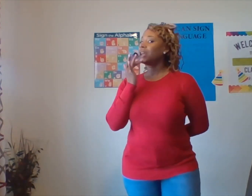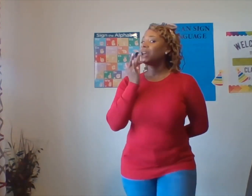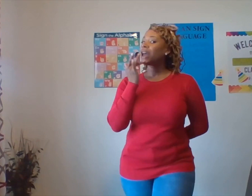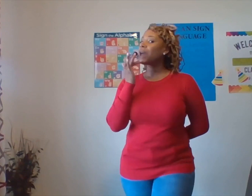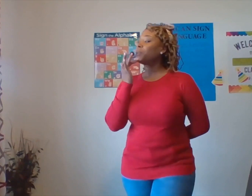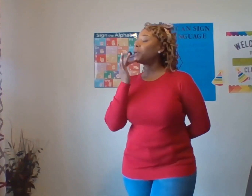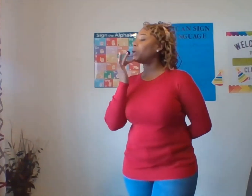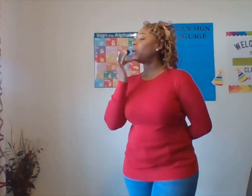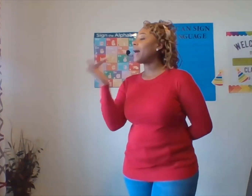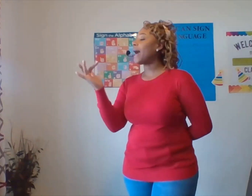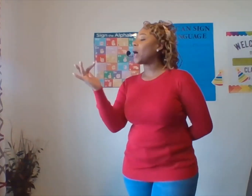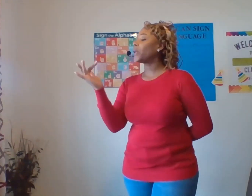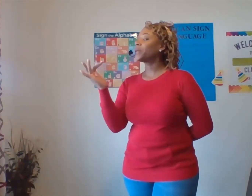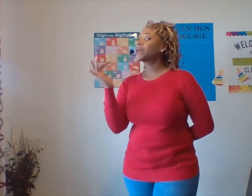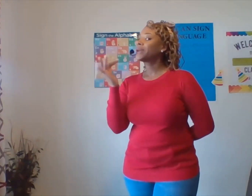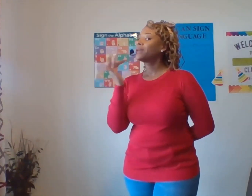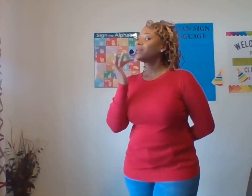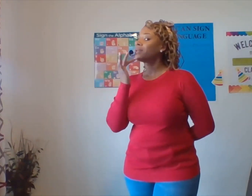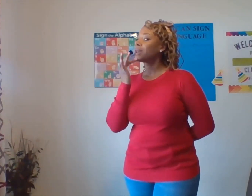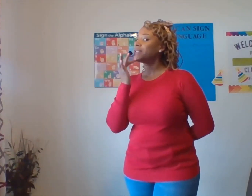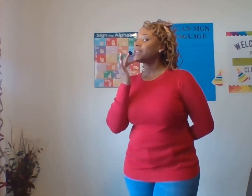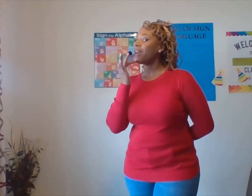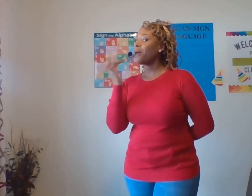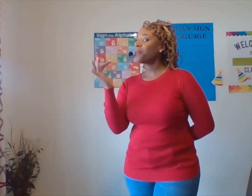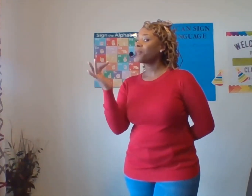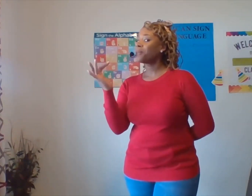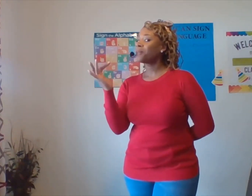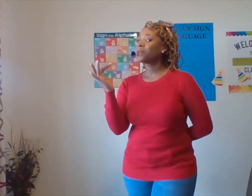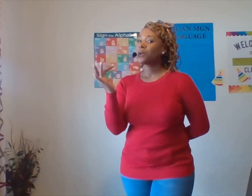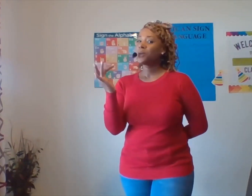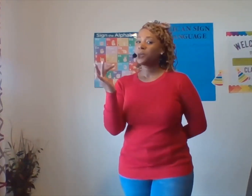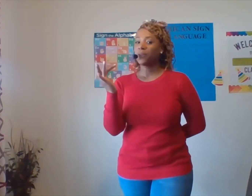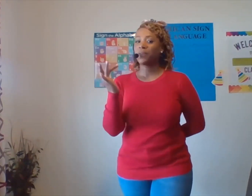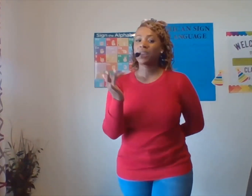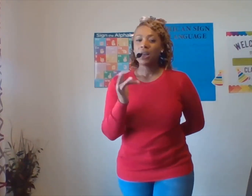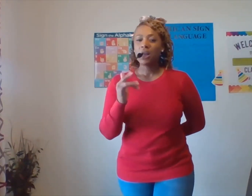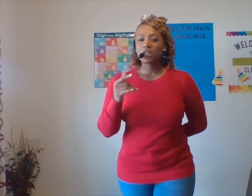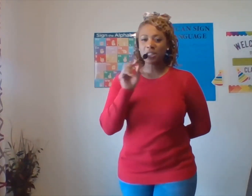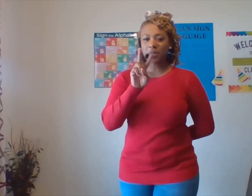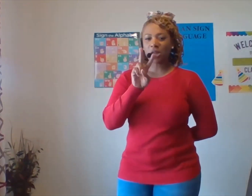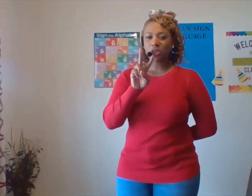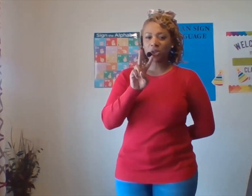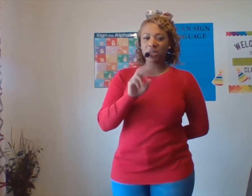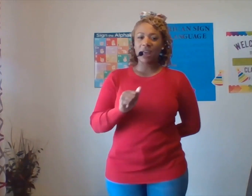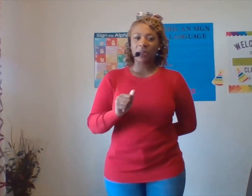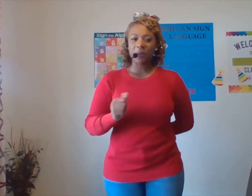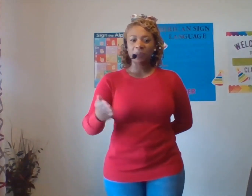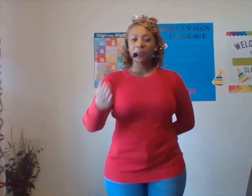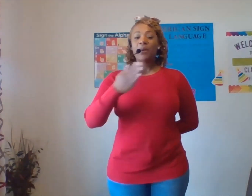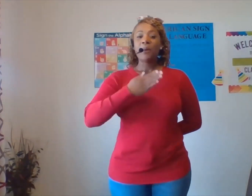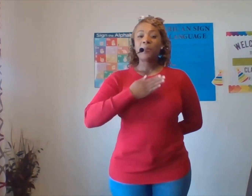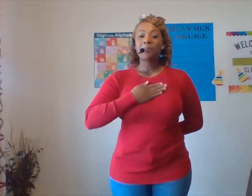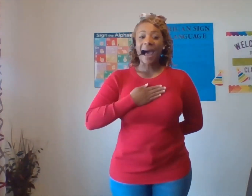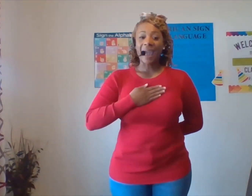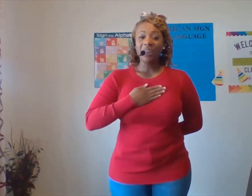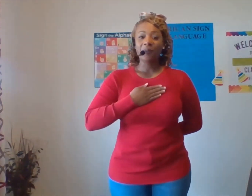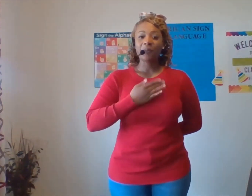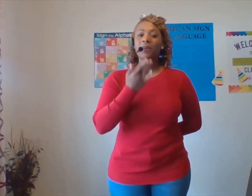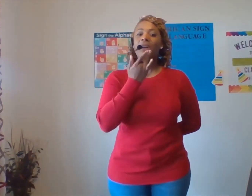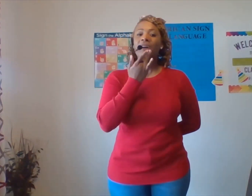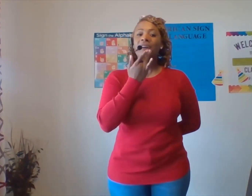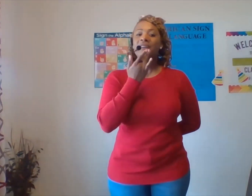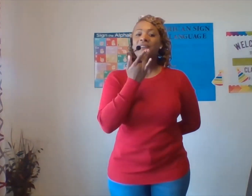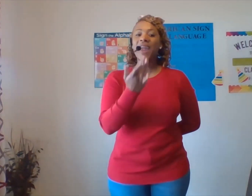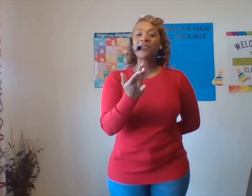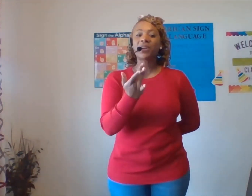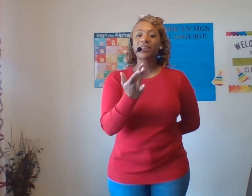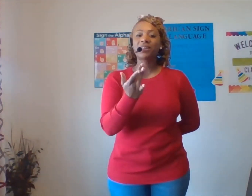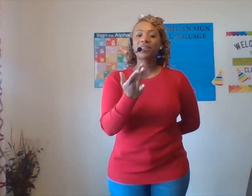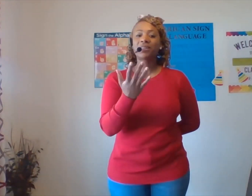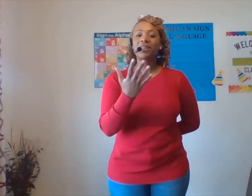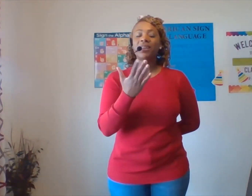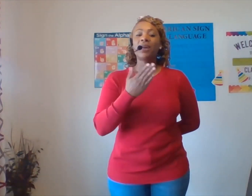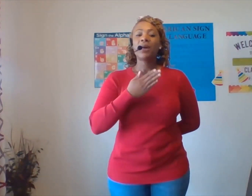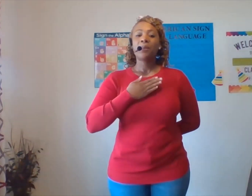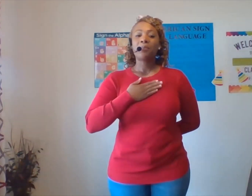pull out can you see that perfect so let's put those two together my favorite